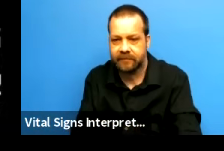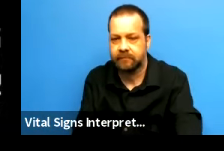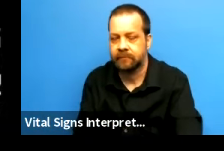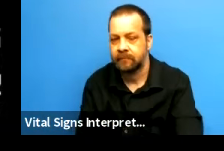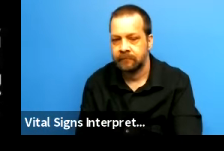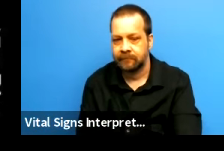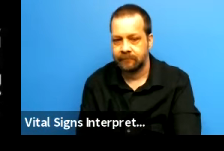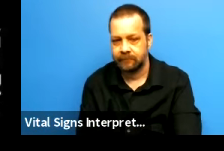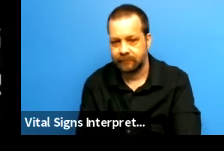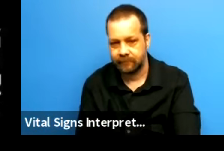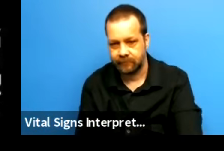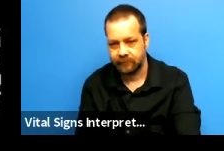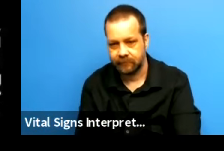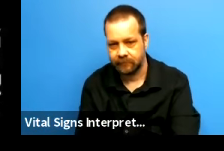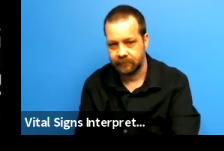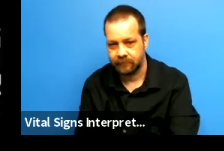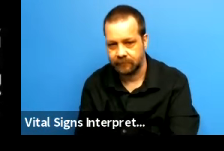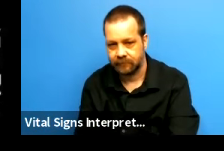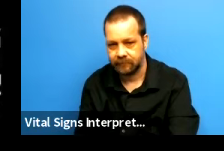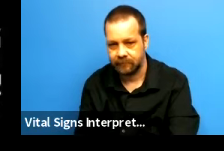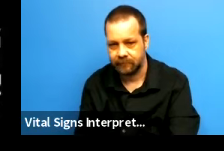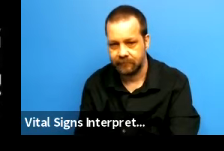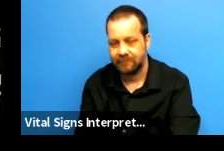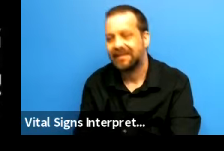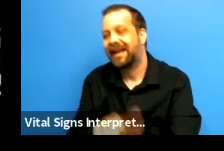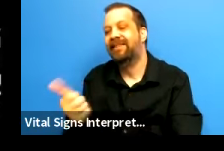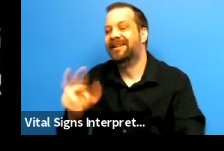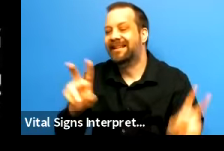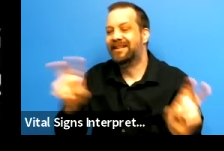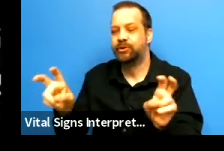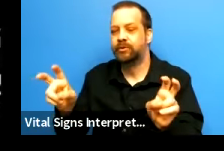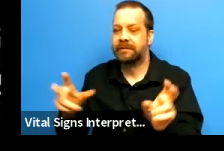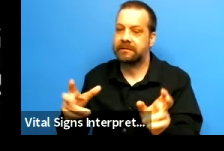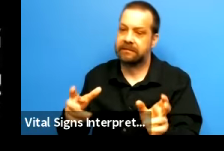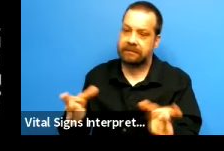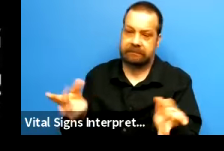This has been a hot topic of discussion